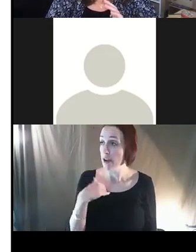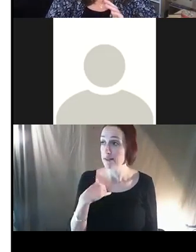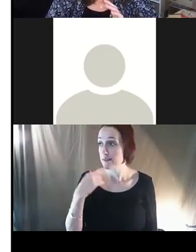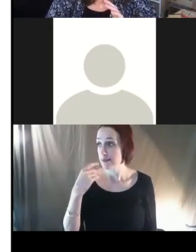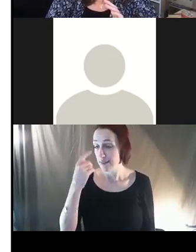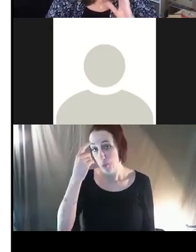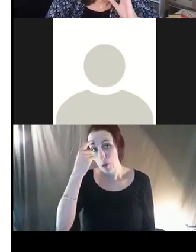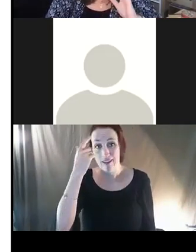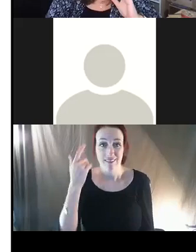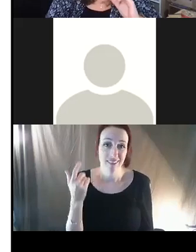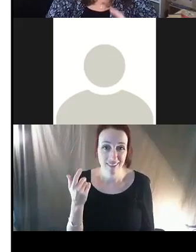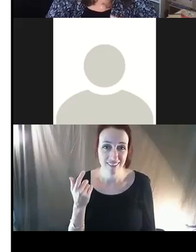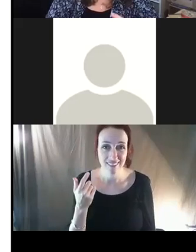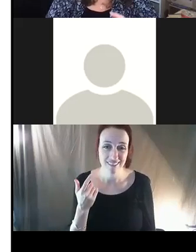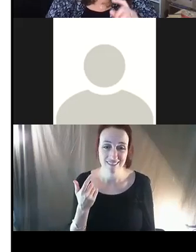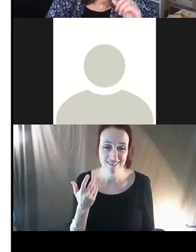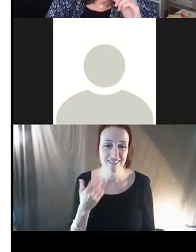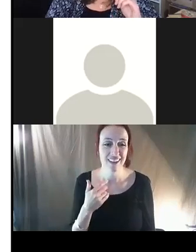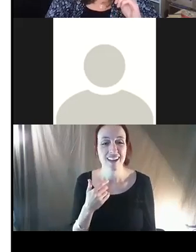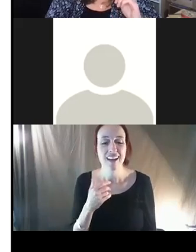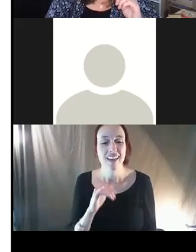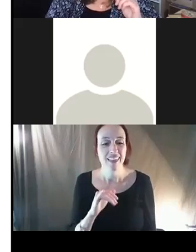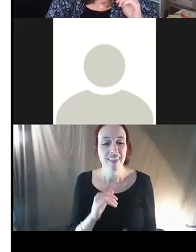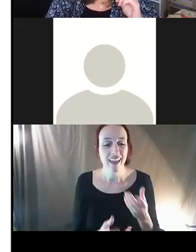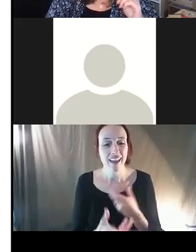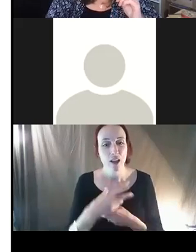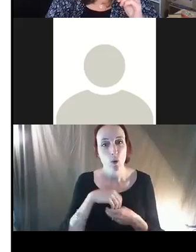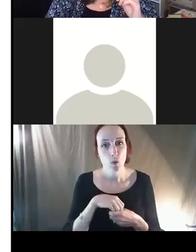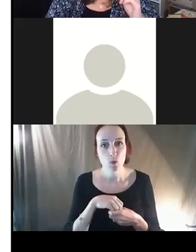spaces including things that aren't just making it